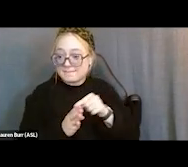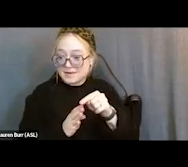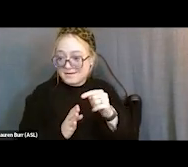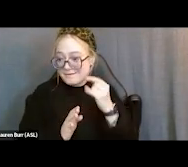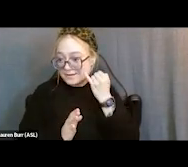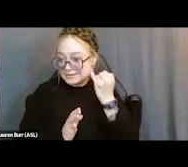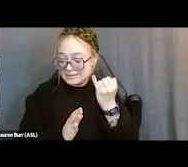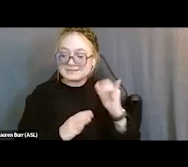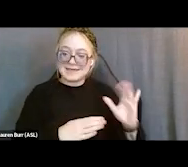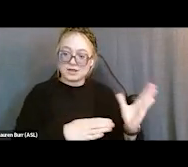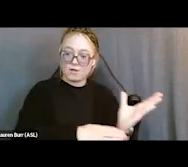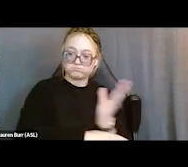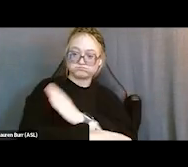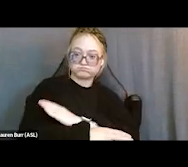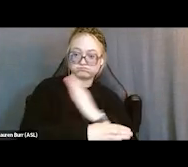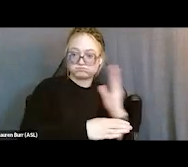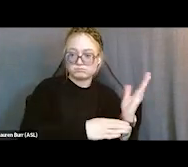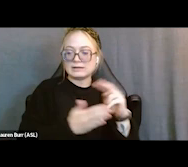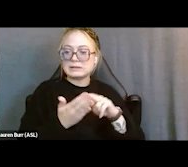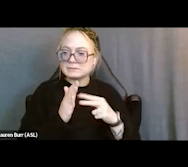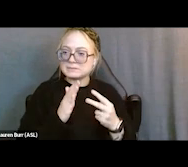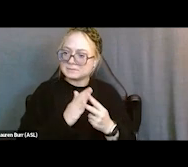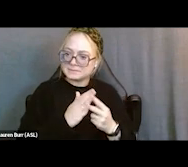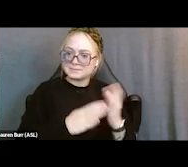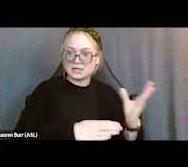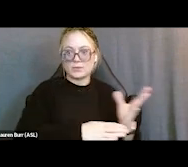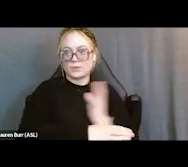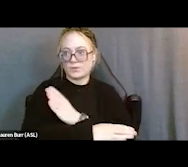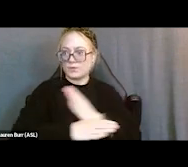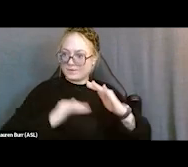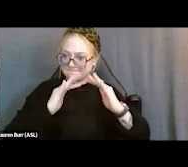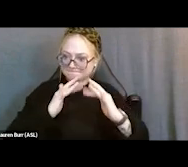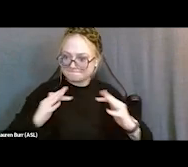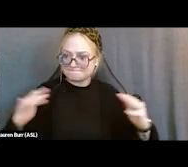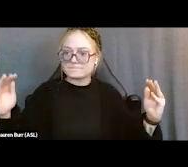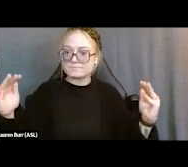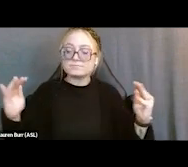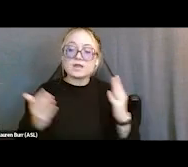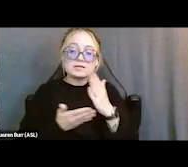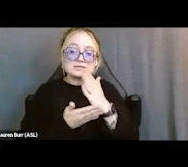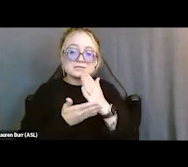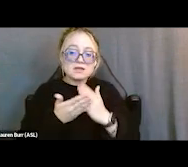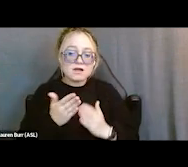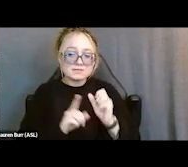indicates that there is a lot of normality on this continuum. Under certain circumstances, anybody